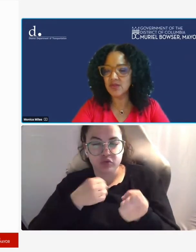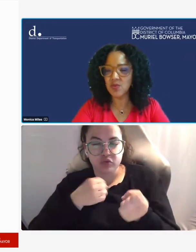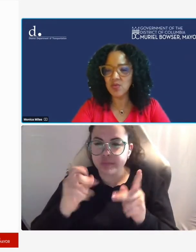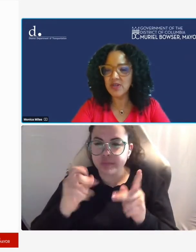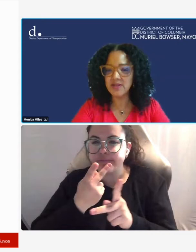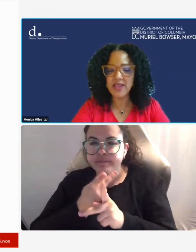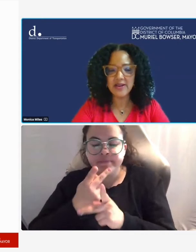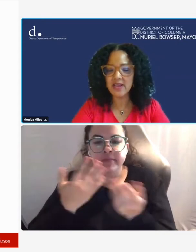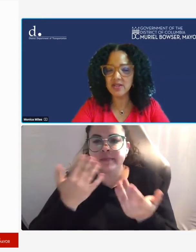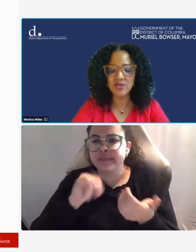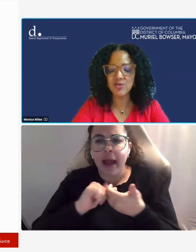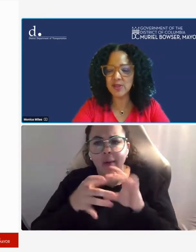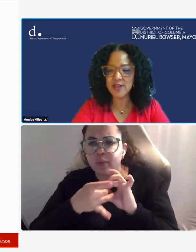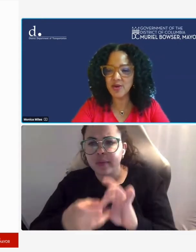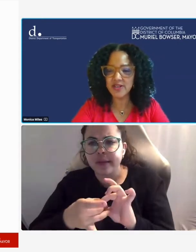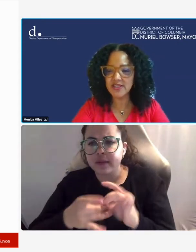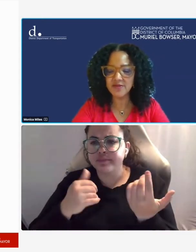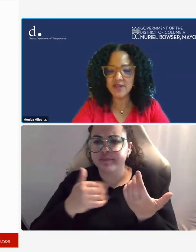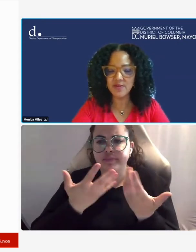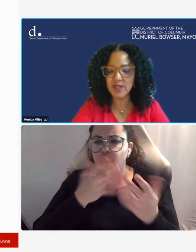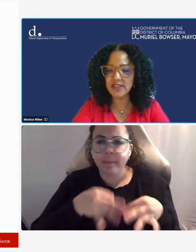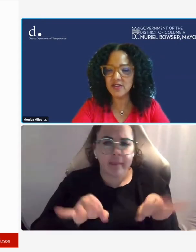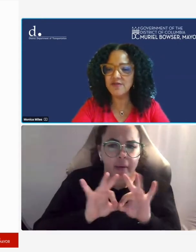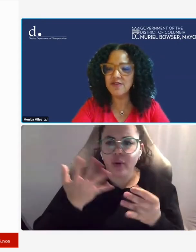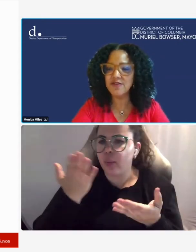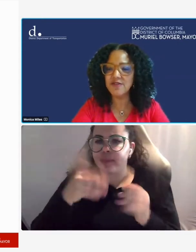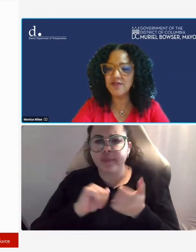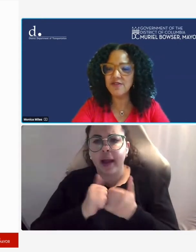what does it matter how does this related party stuff even relate to the federal regs